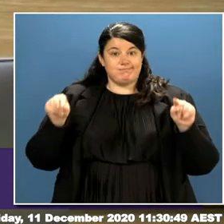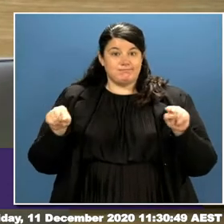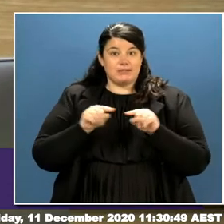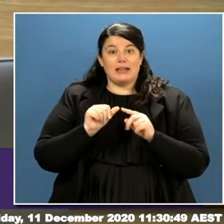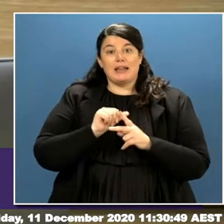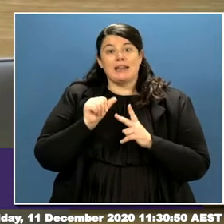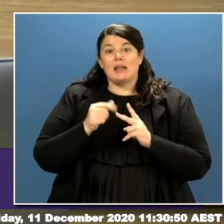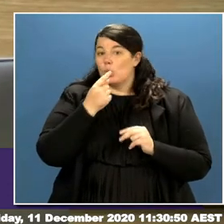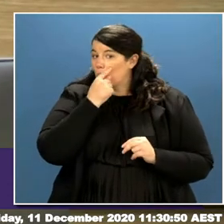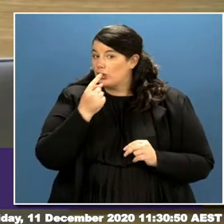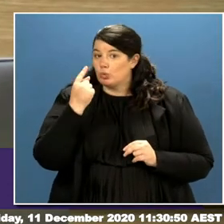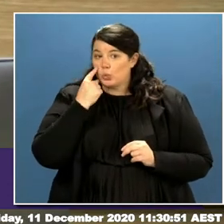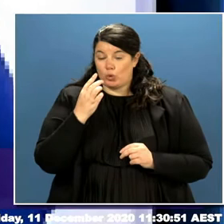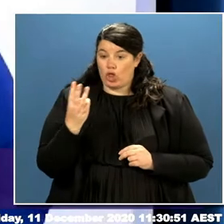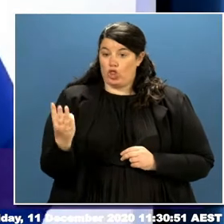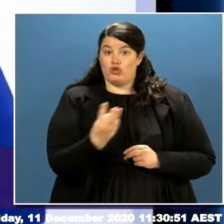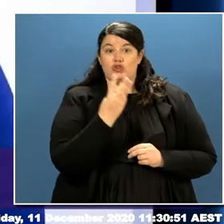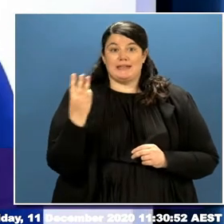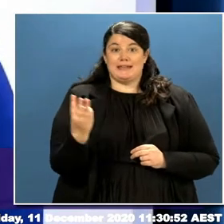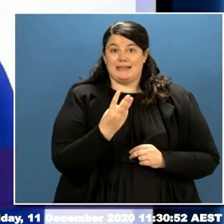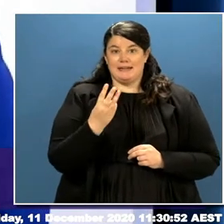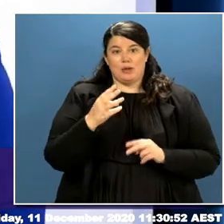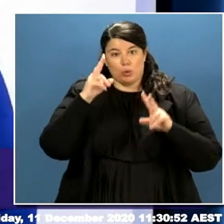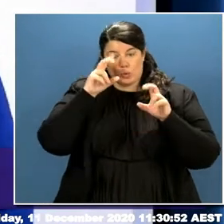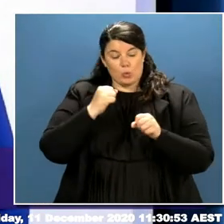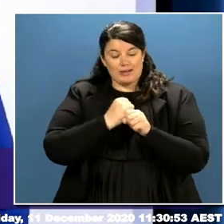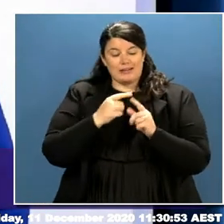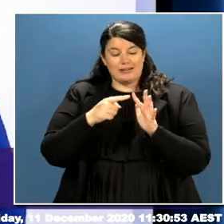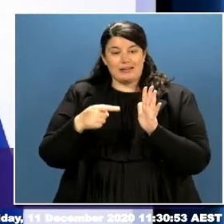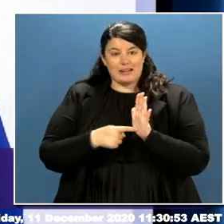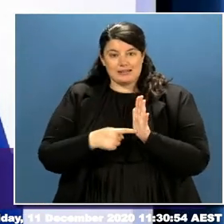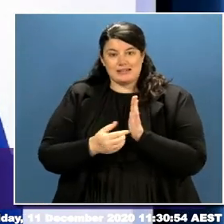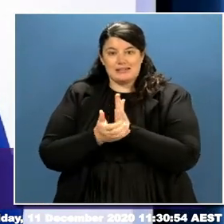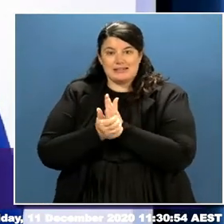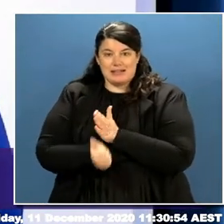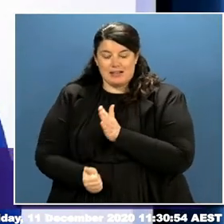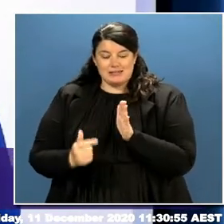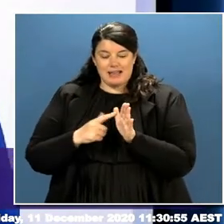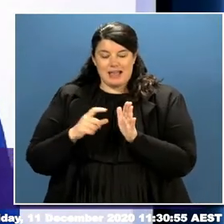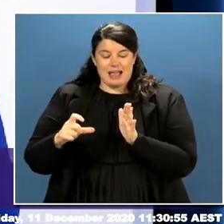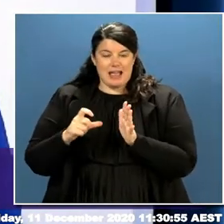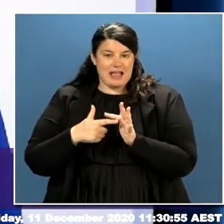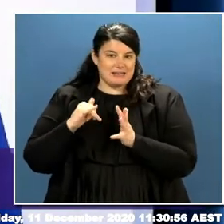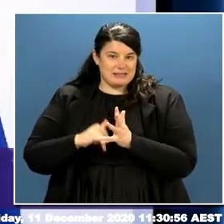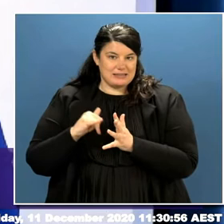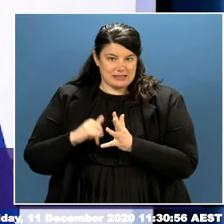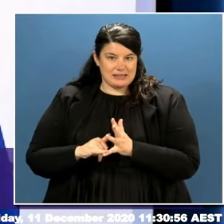are collectively Get Skilled Access, which is an organisation founded in 2017